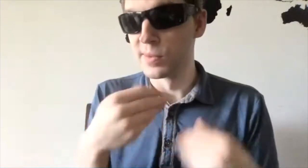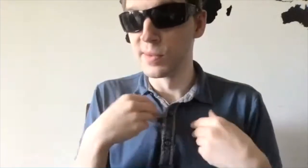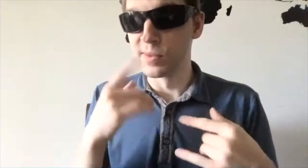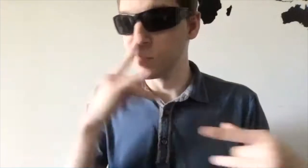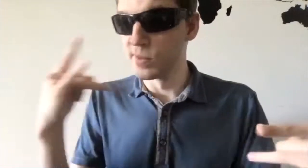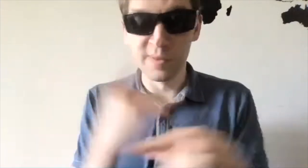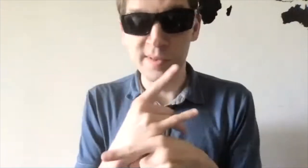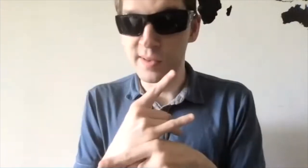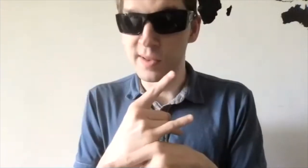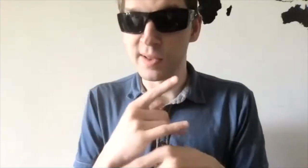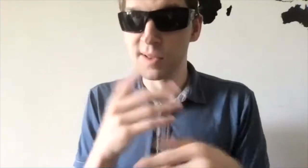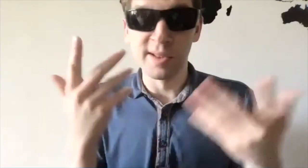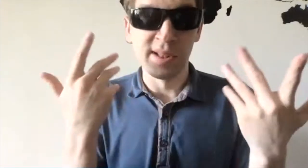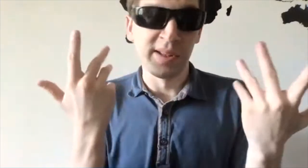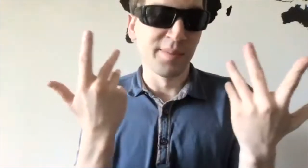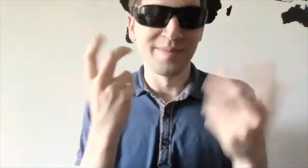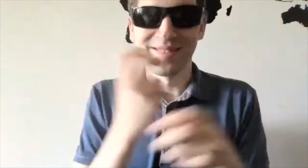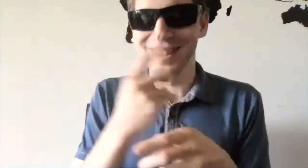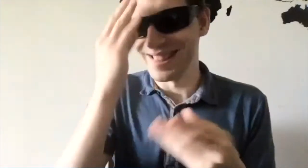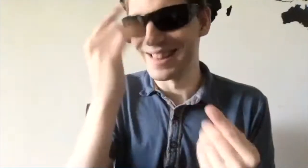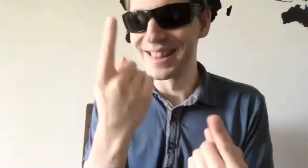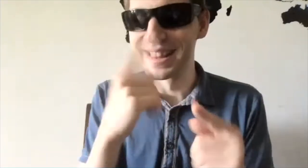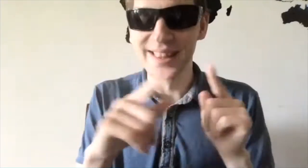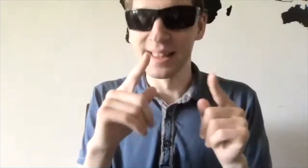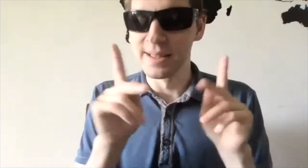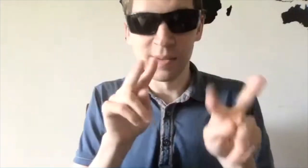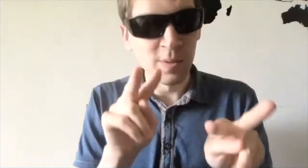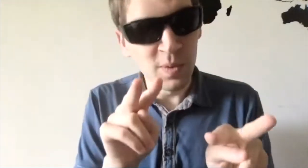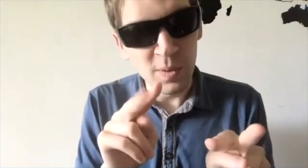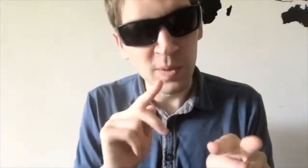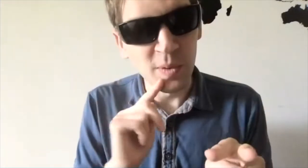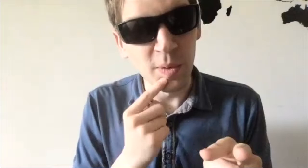in a conversation. For example if there's irony or someone's being silly or they're